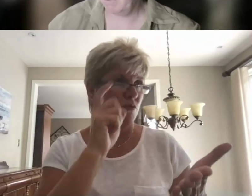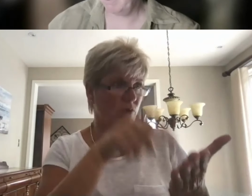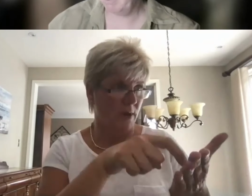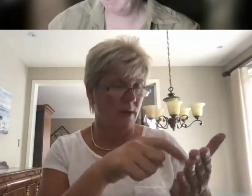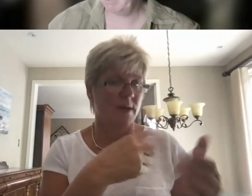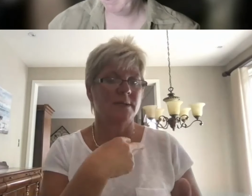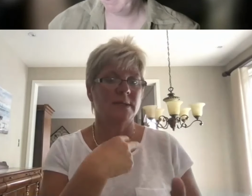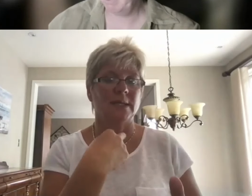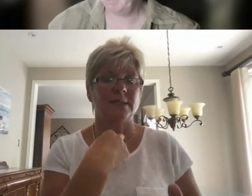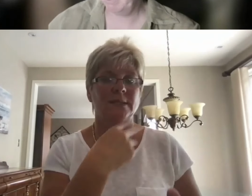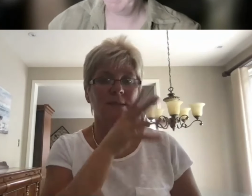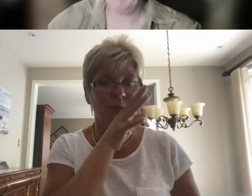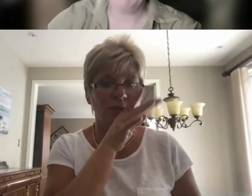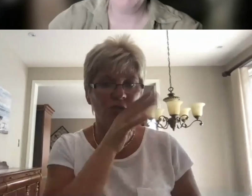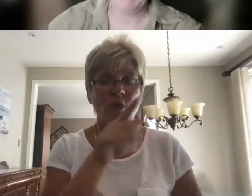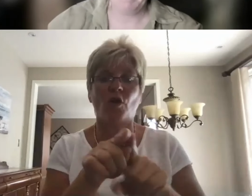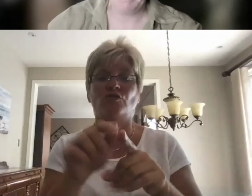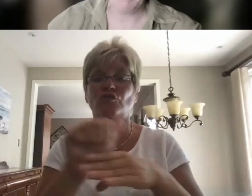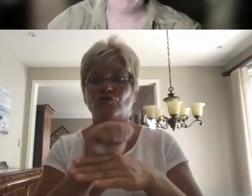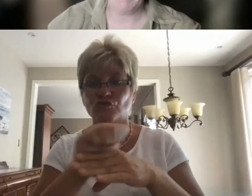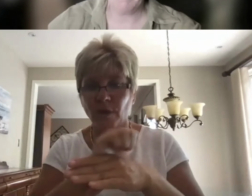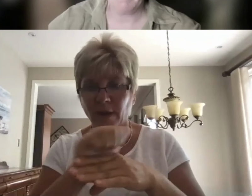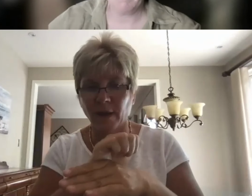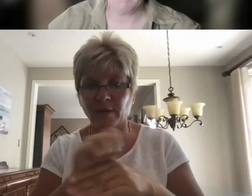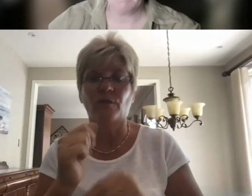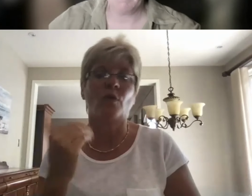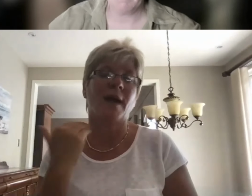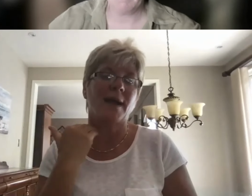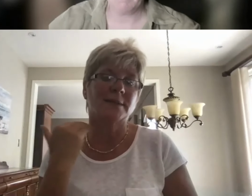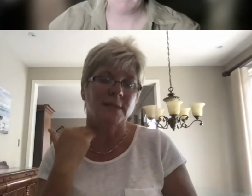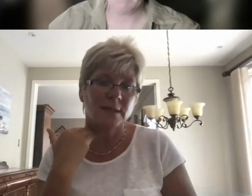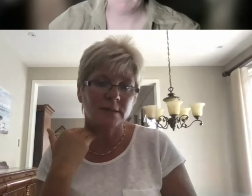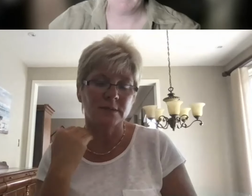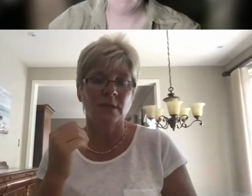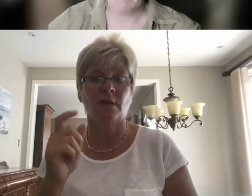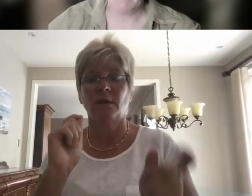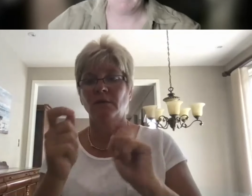for individual accents and changes over time.